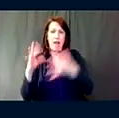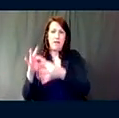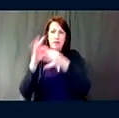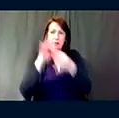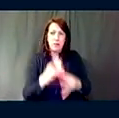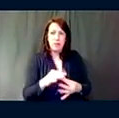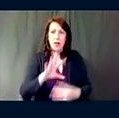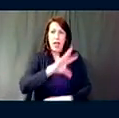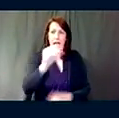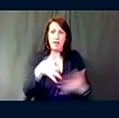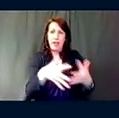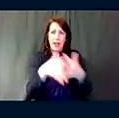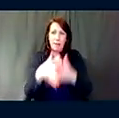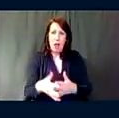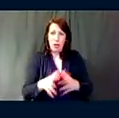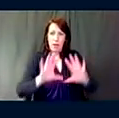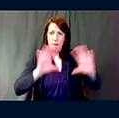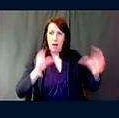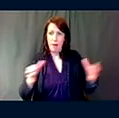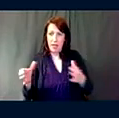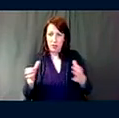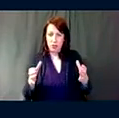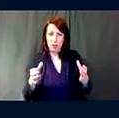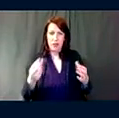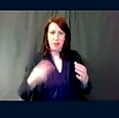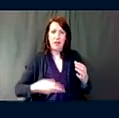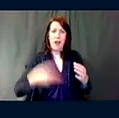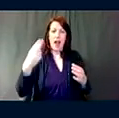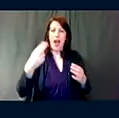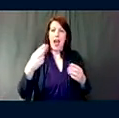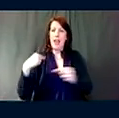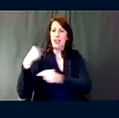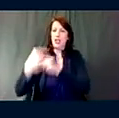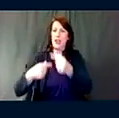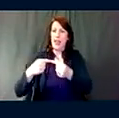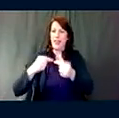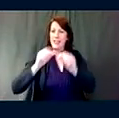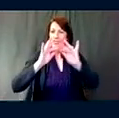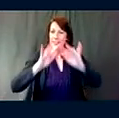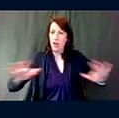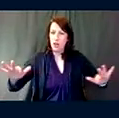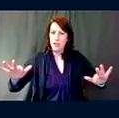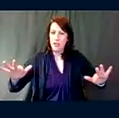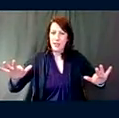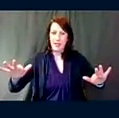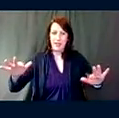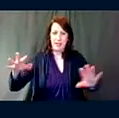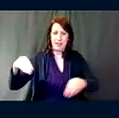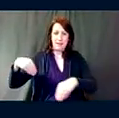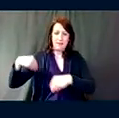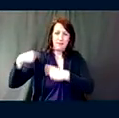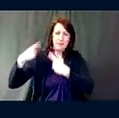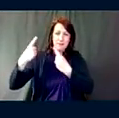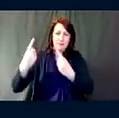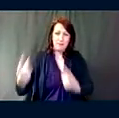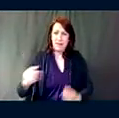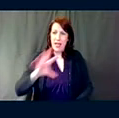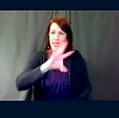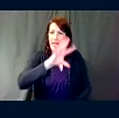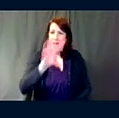AND THAT'S -- A LOT HAS TO DO IN THE AFRICAN AMERICAN POPULATION, DUE TO THE HIGH GENETIC DIVERSITY OF THE ANTIQUITY OF